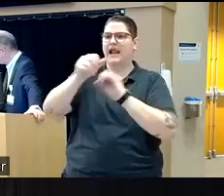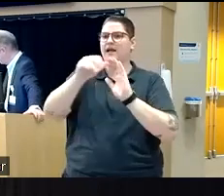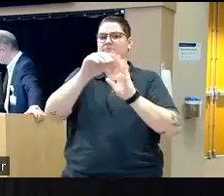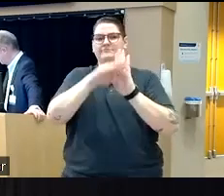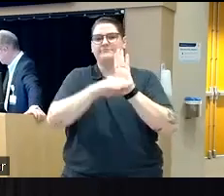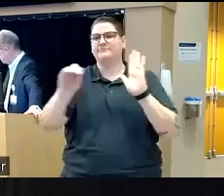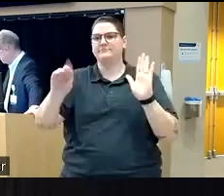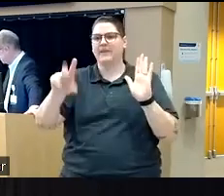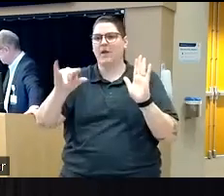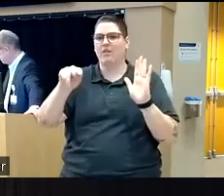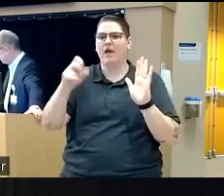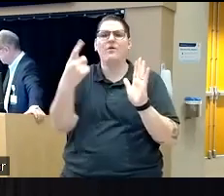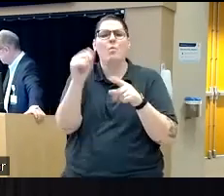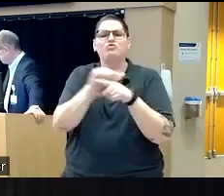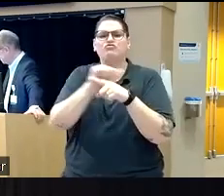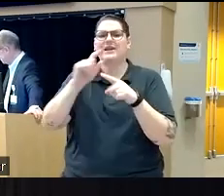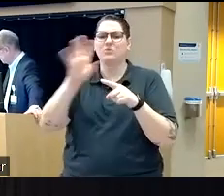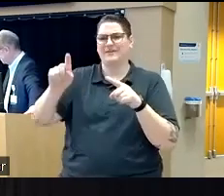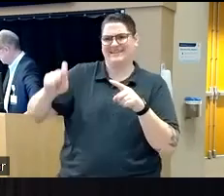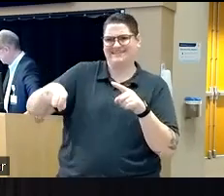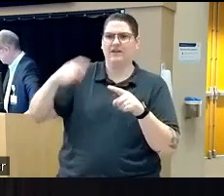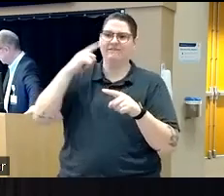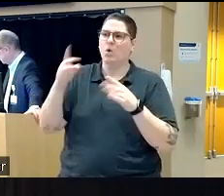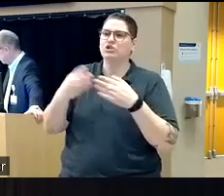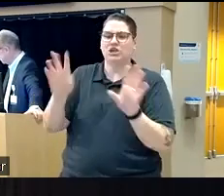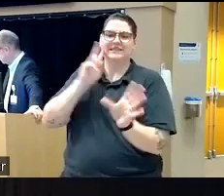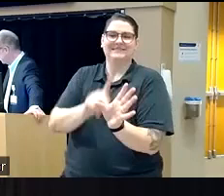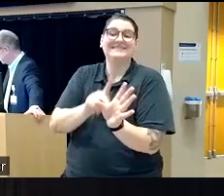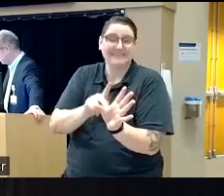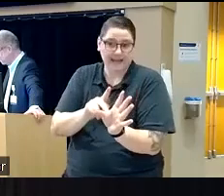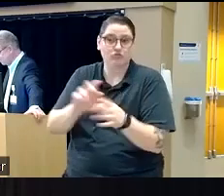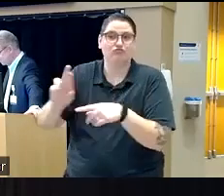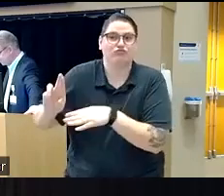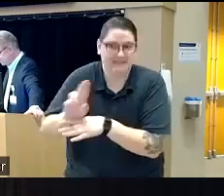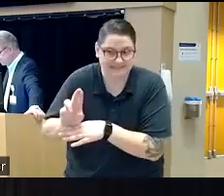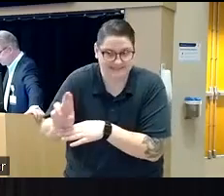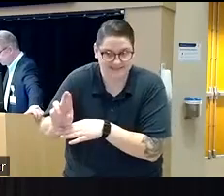additional training needs would be necessary for General Psychiatry residents and it includes